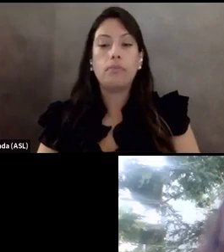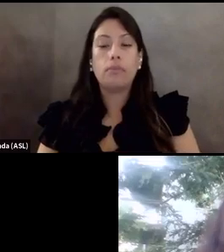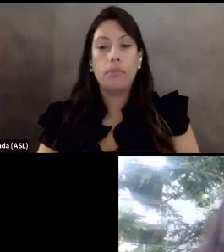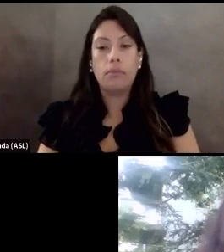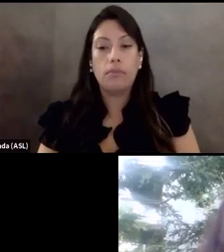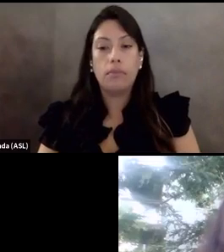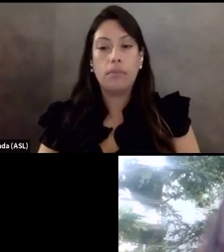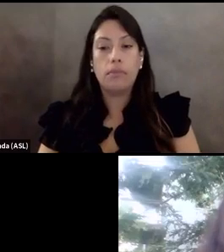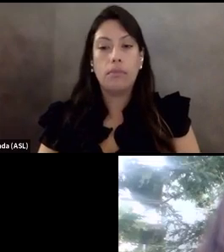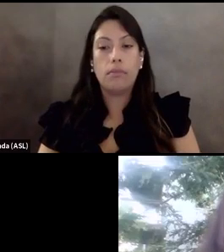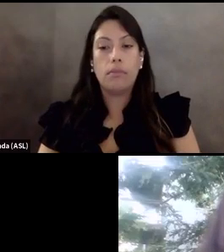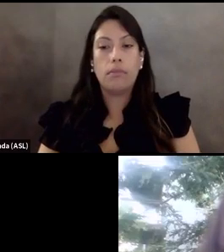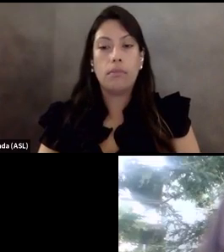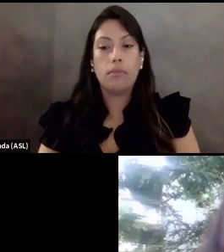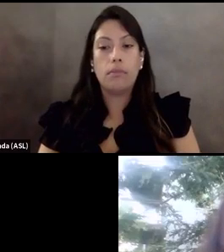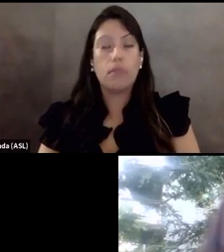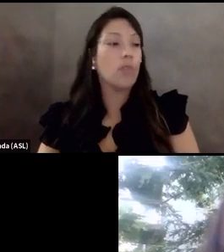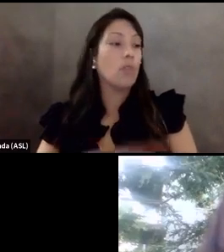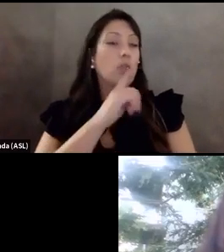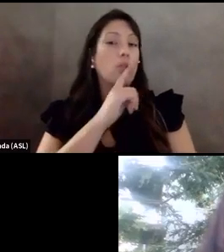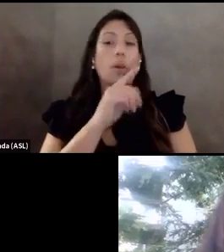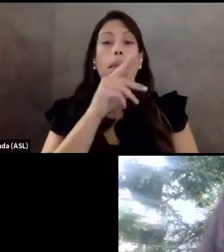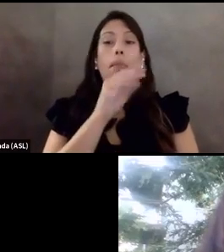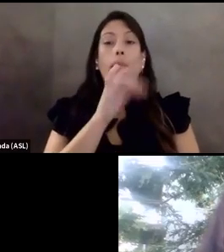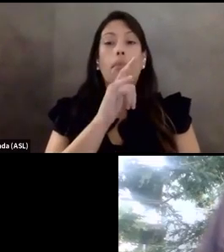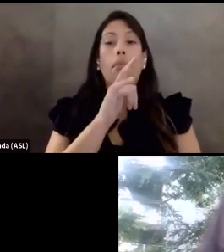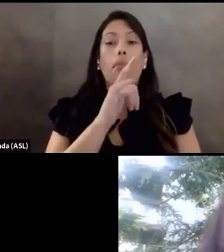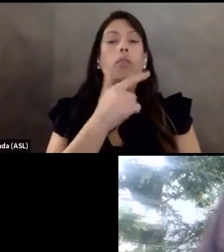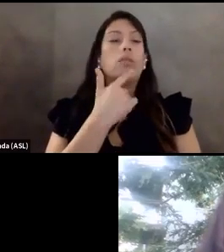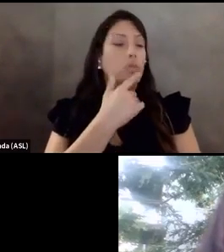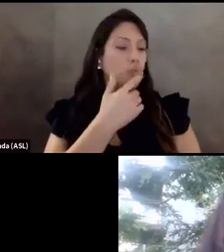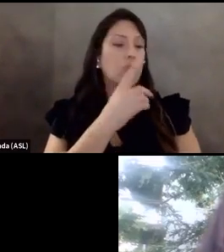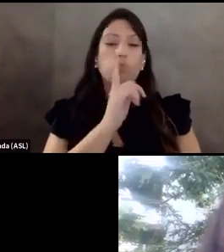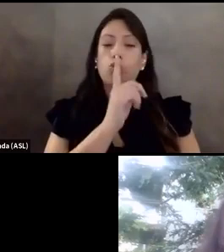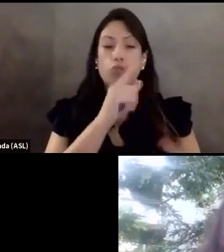I yeah, you can share that with with me, Kate, and I'll be happy to